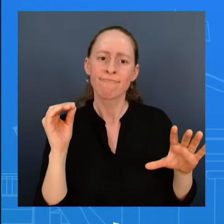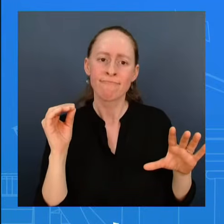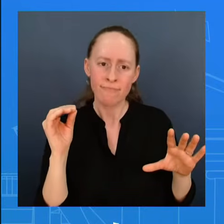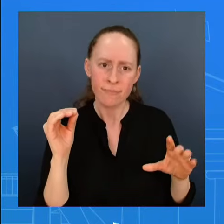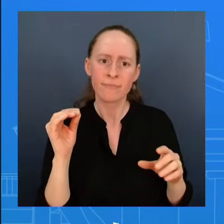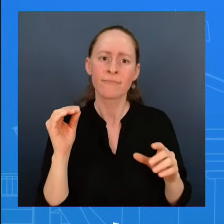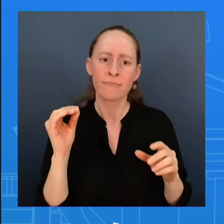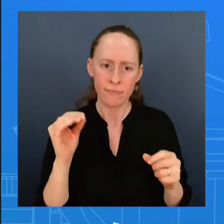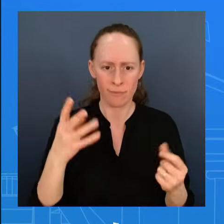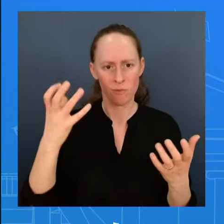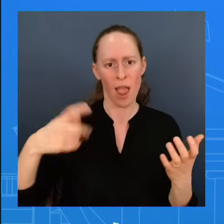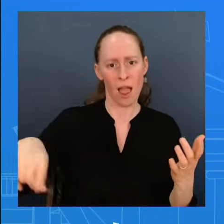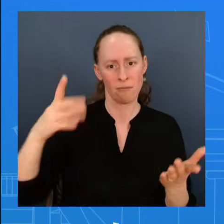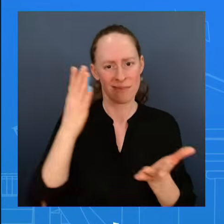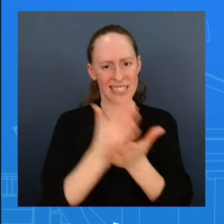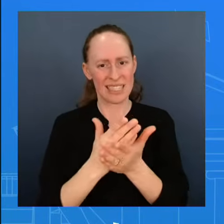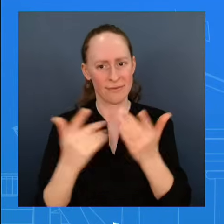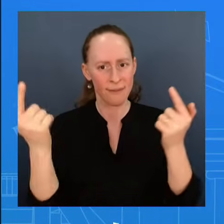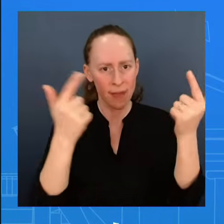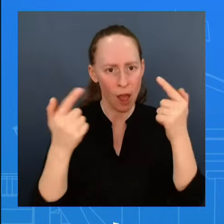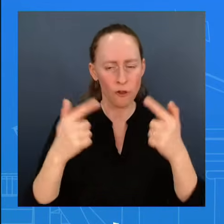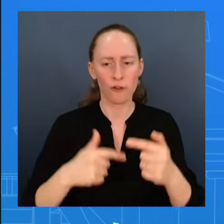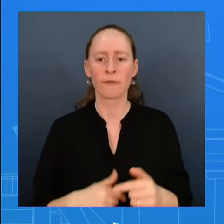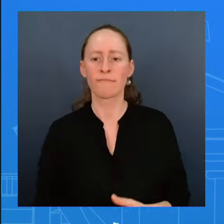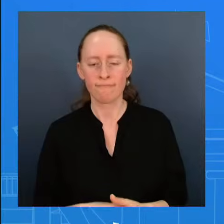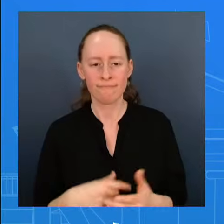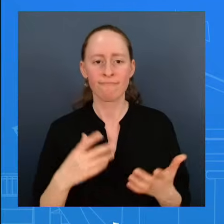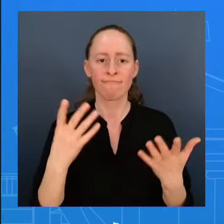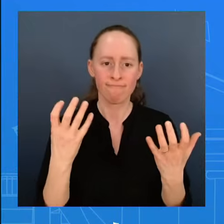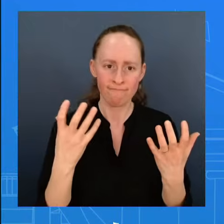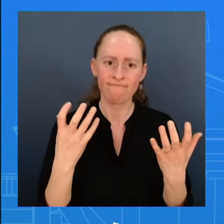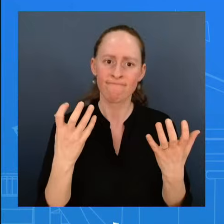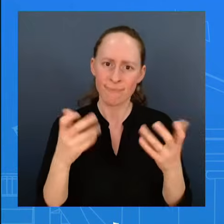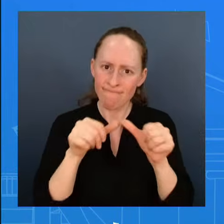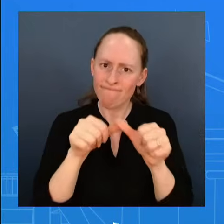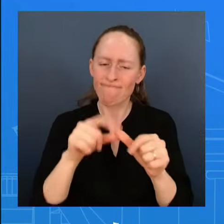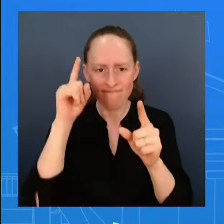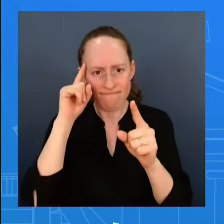Those things are not the same. They're just not the same -- fundamentally not the same.